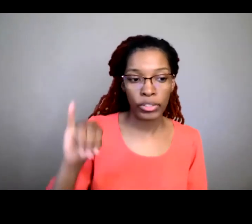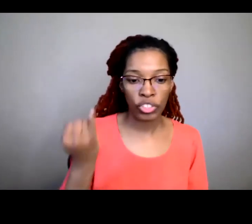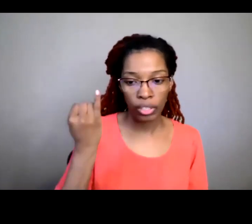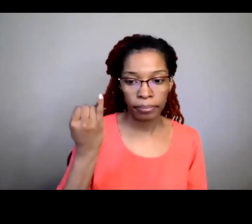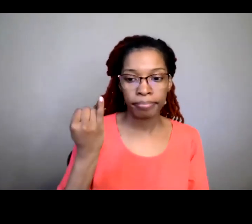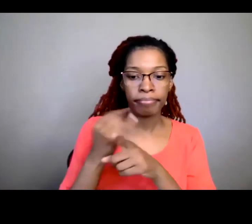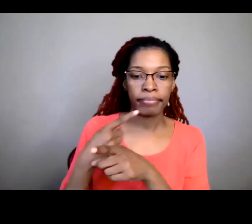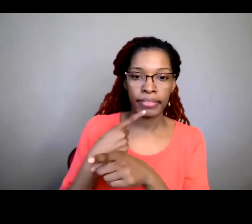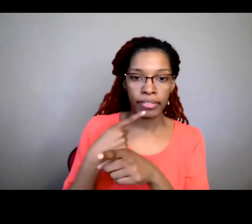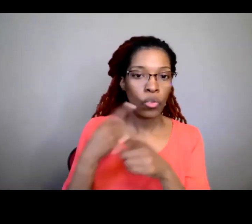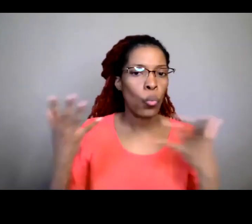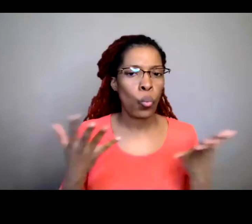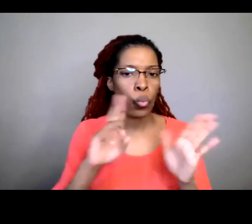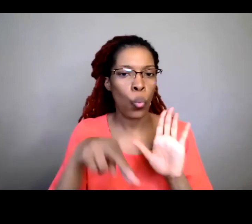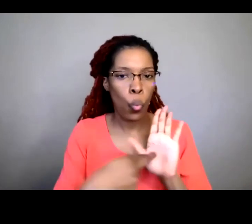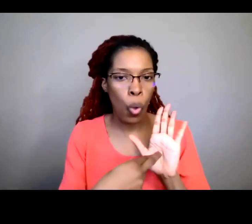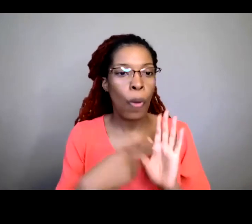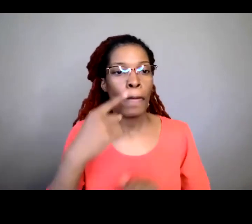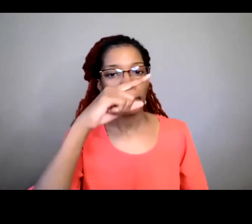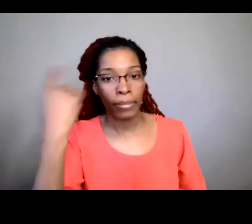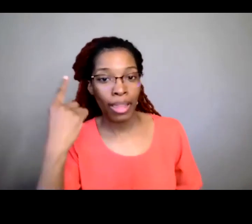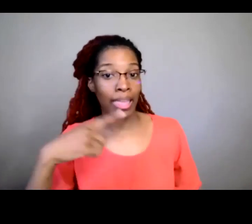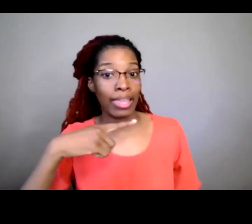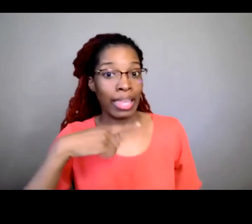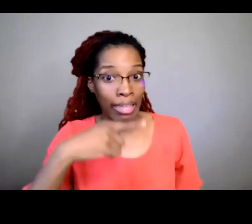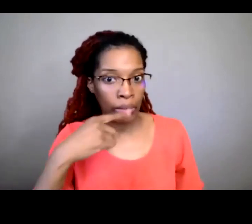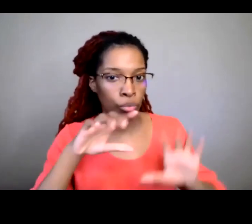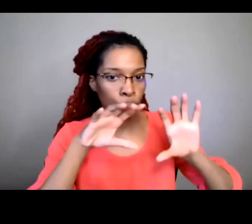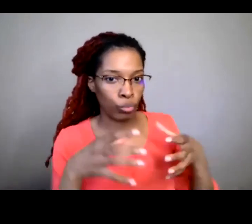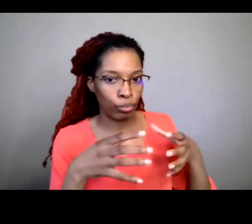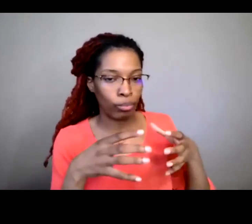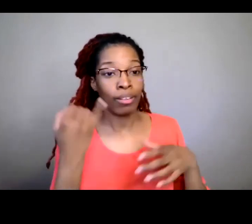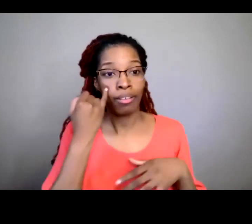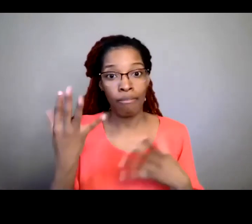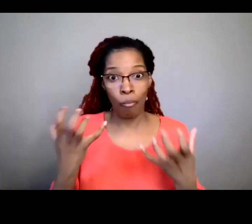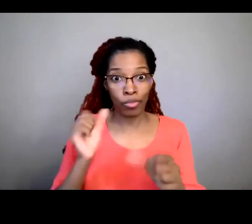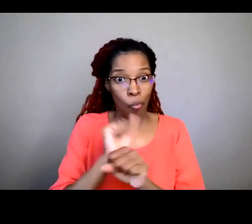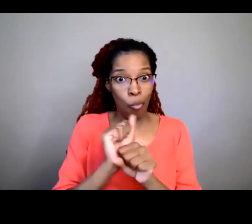the role of black hearing scholars who want to work alongside black deaf scholars slash